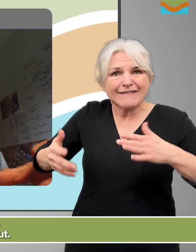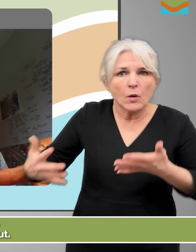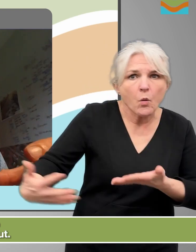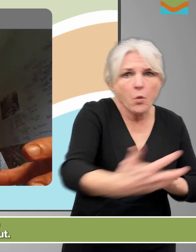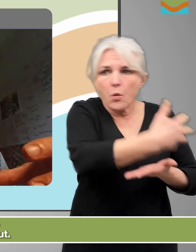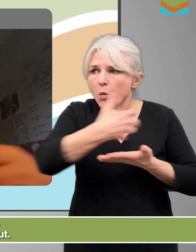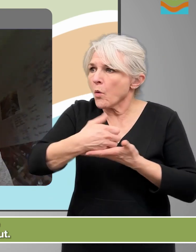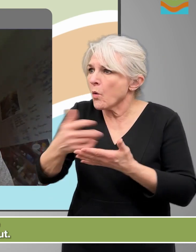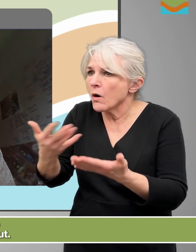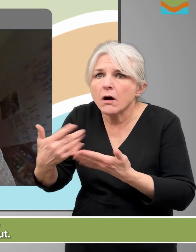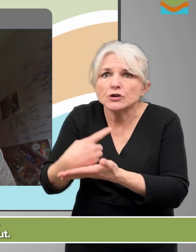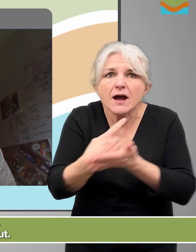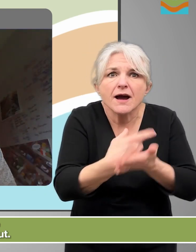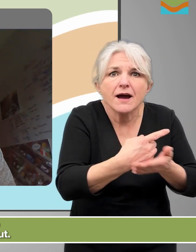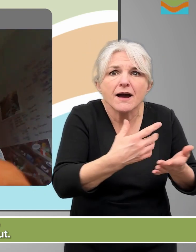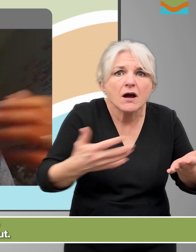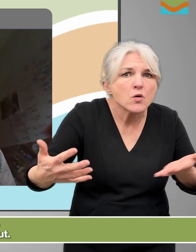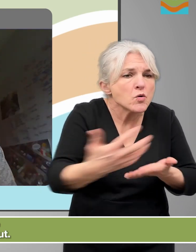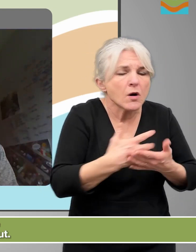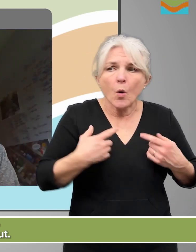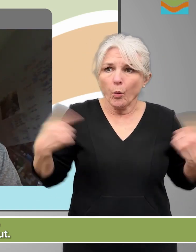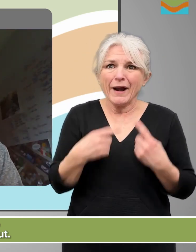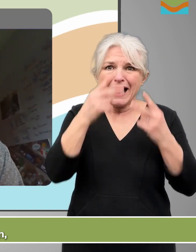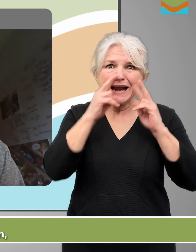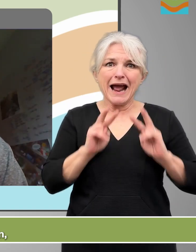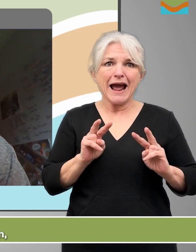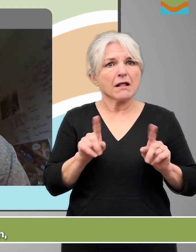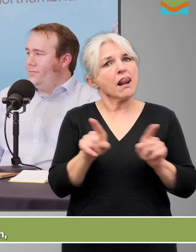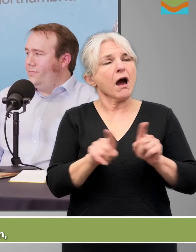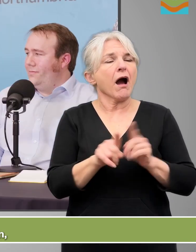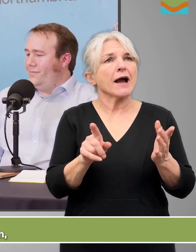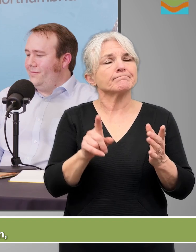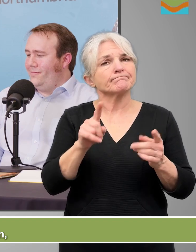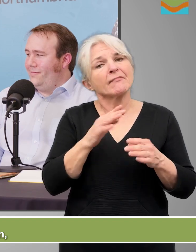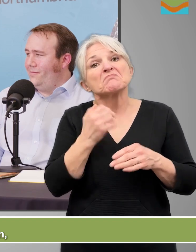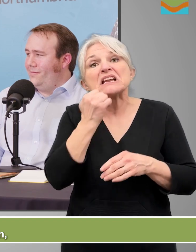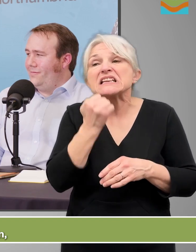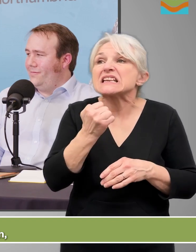15 years time to enable everything we talked about. That's brilliant. And coming back to Rhiannon,